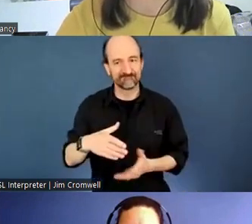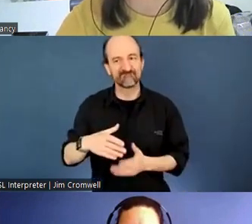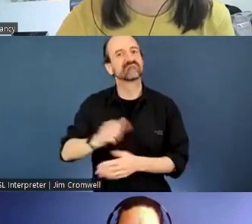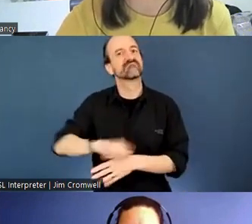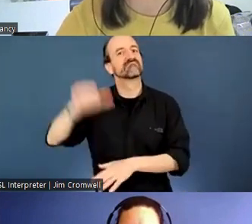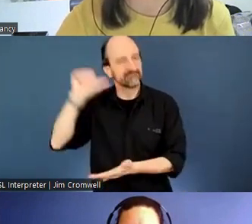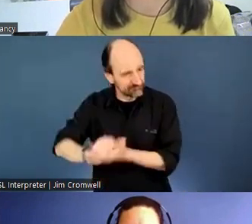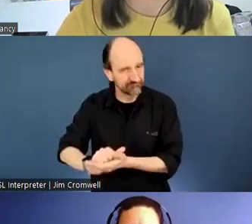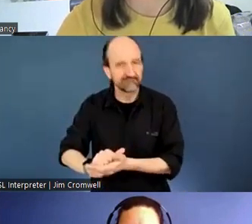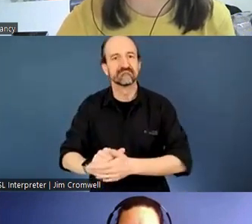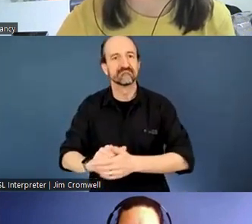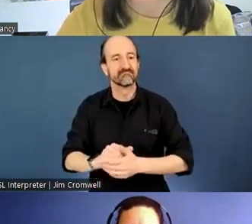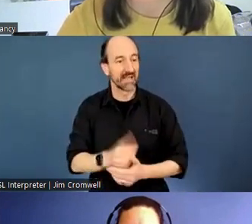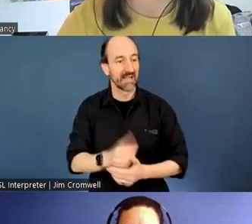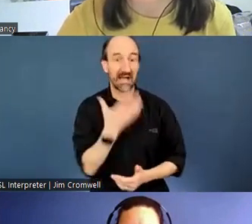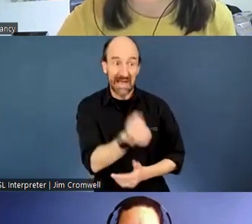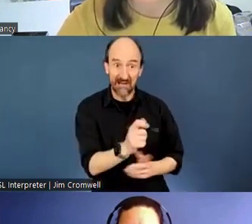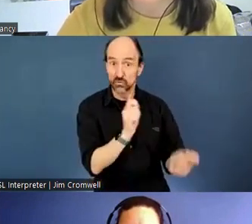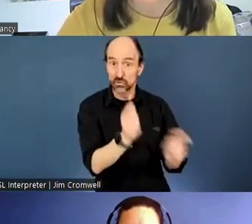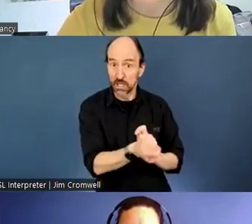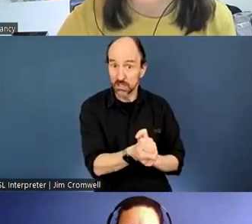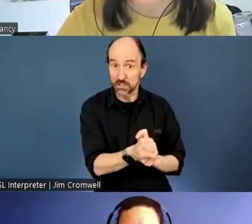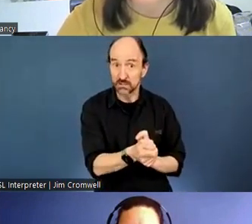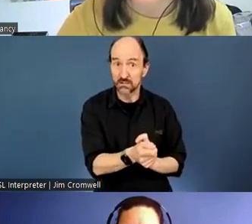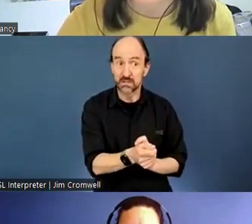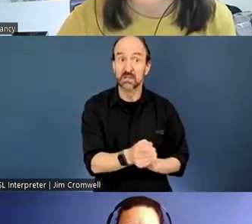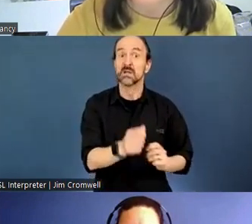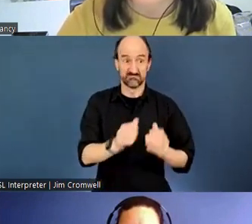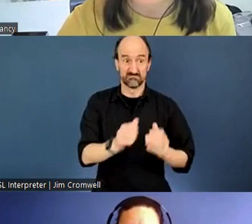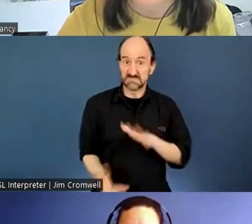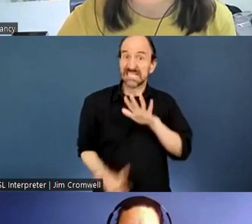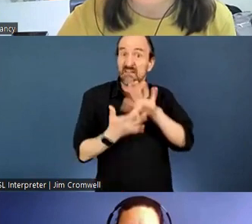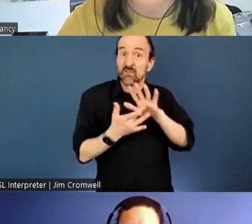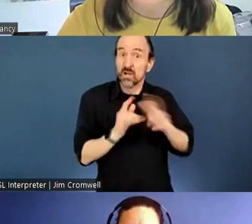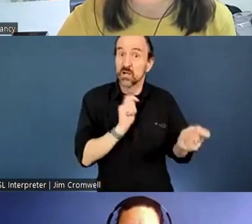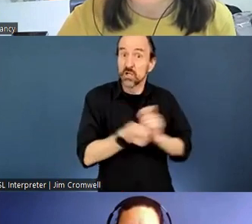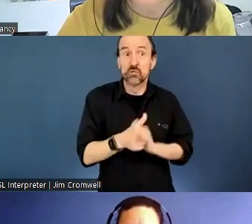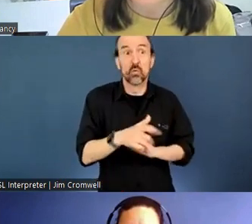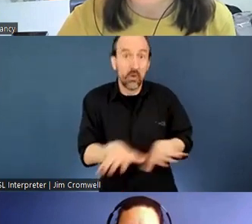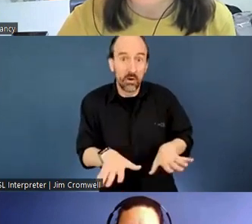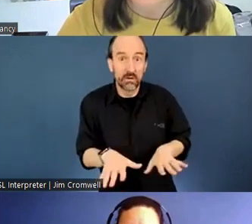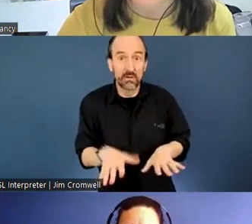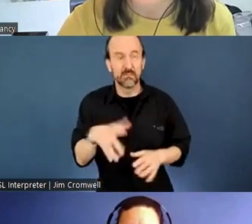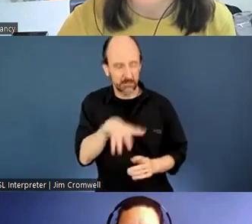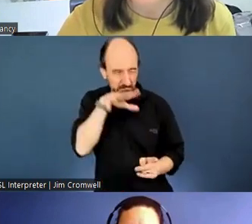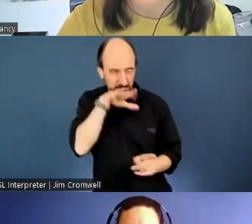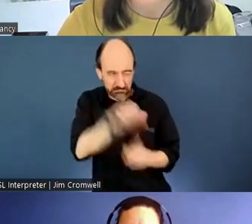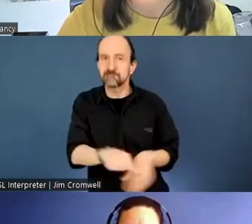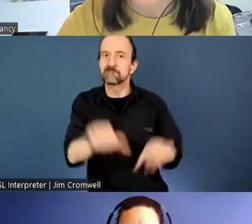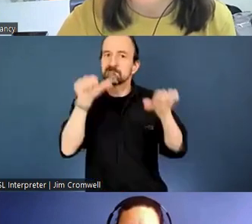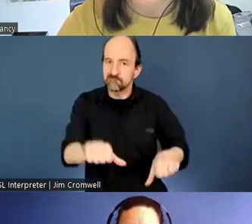whether the change is there, what they wanted it to do. So that's the first thing that community led monitoring